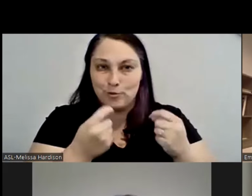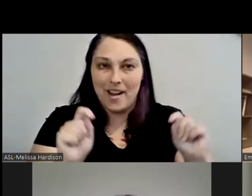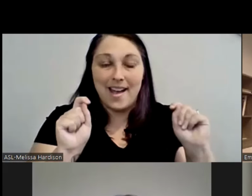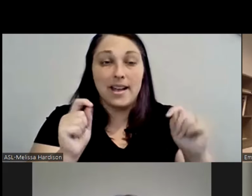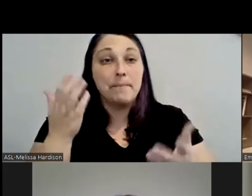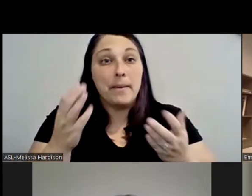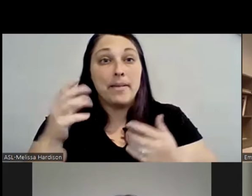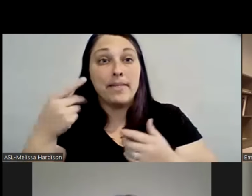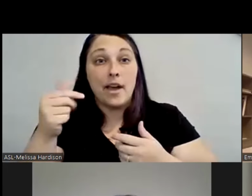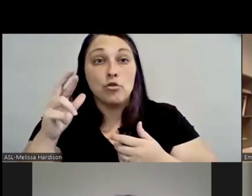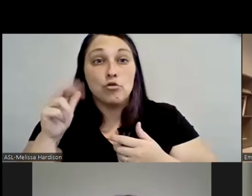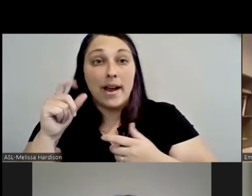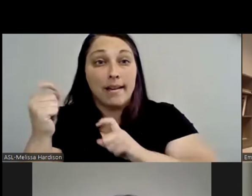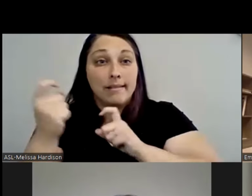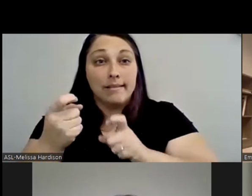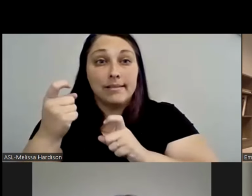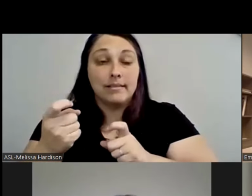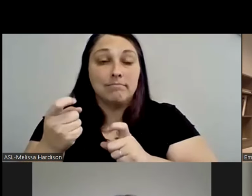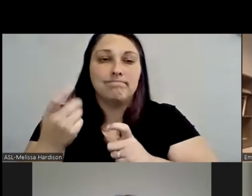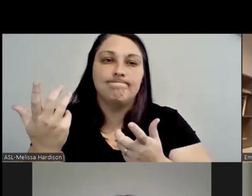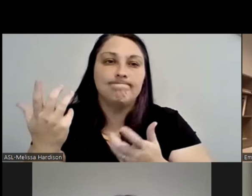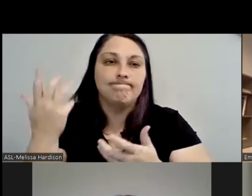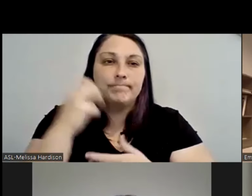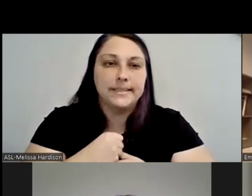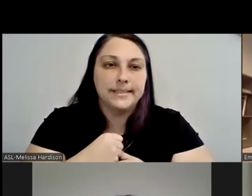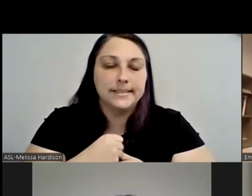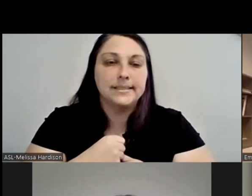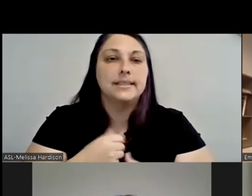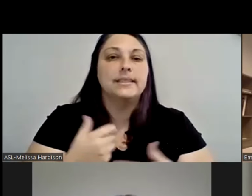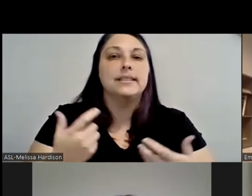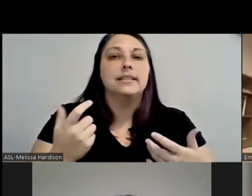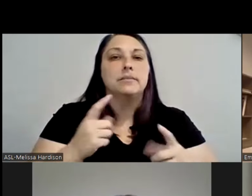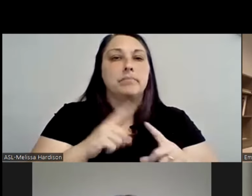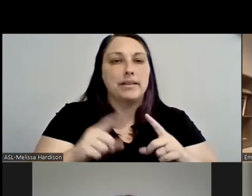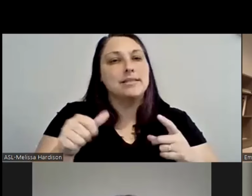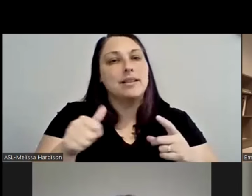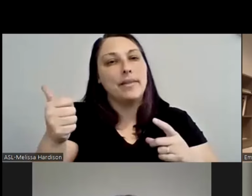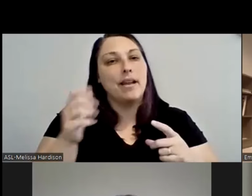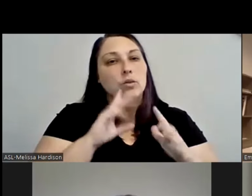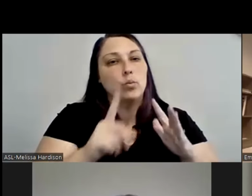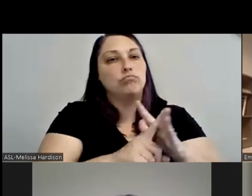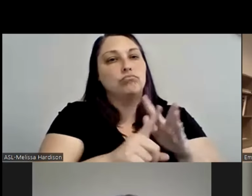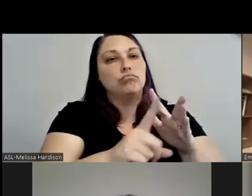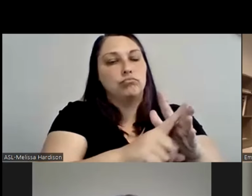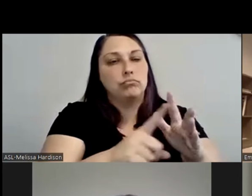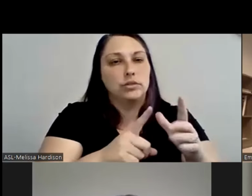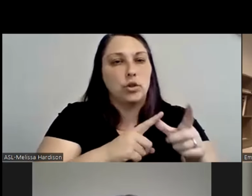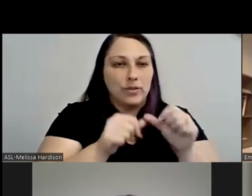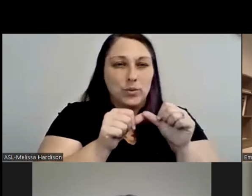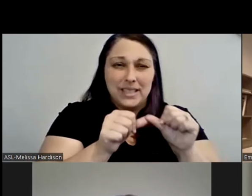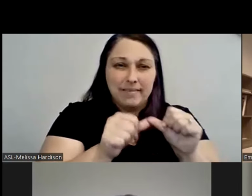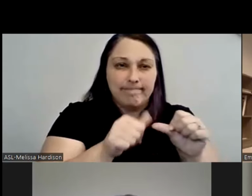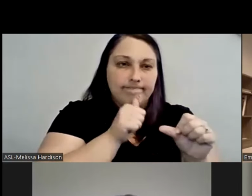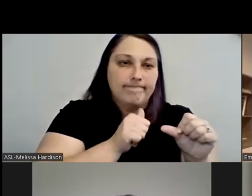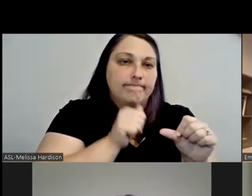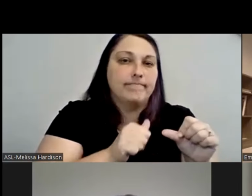Jon Pynoos has spent his career advising the private sector on how to improve housing for long-term care and older adults.